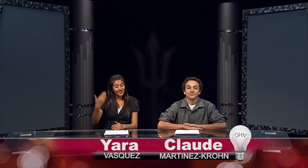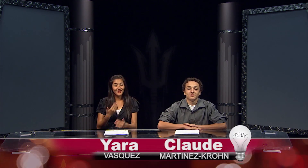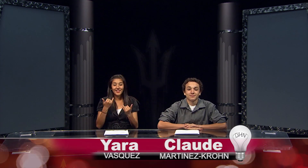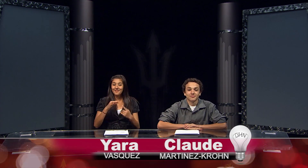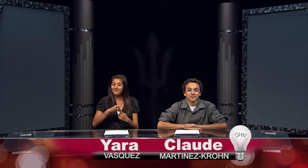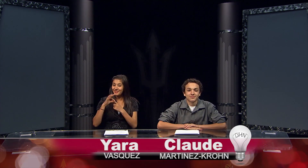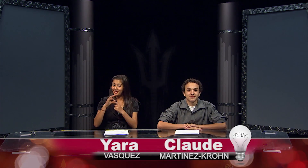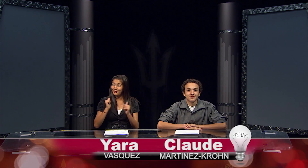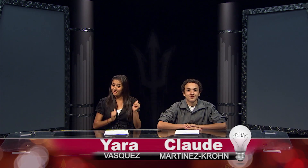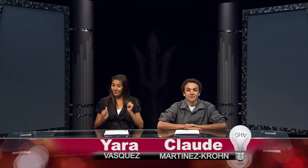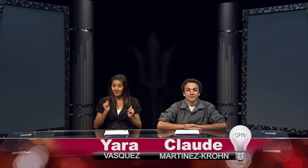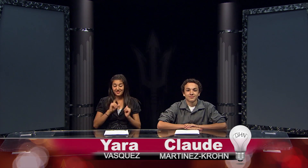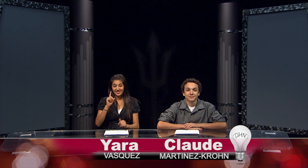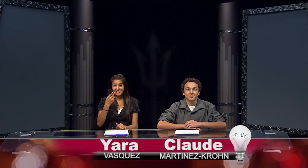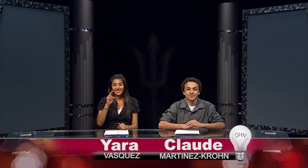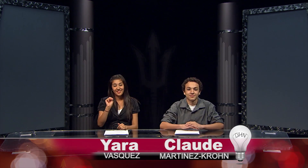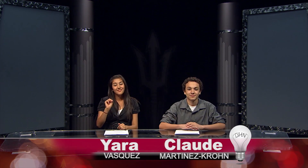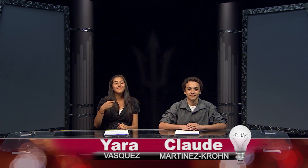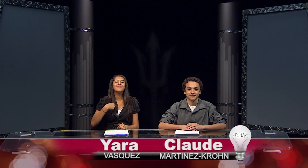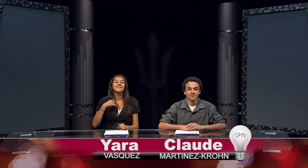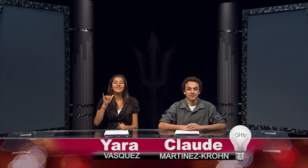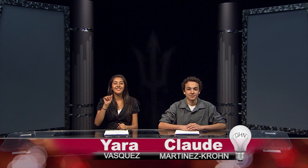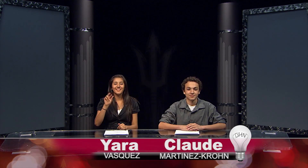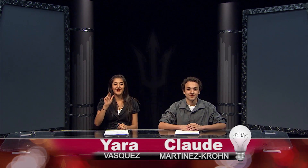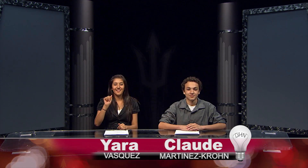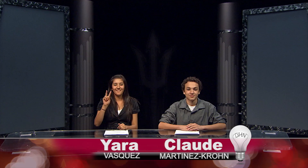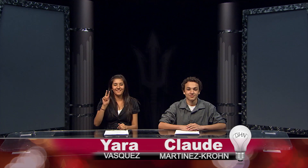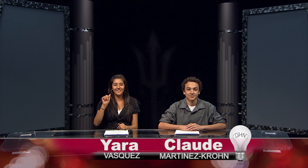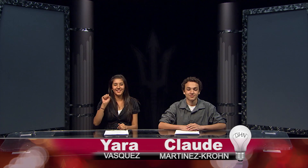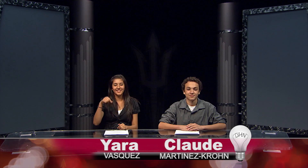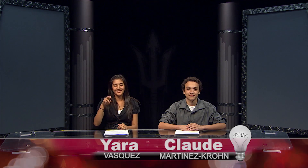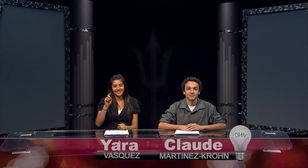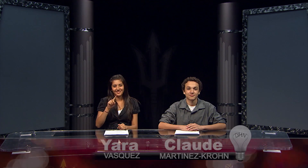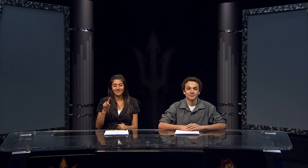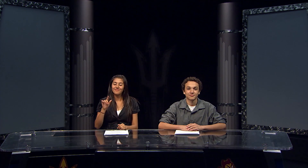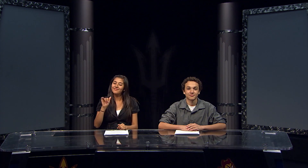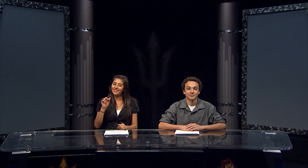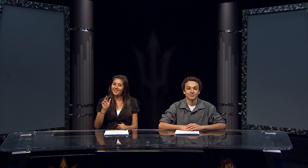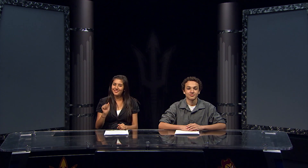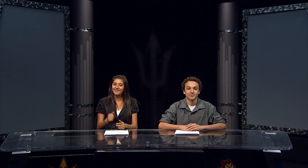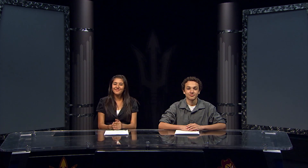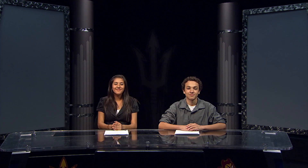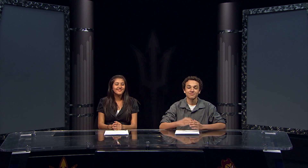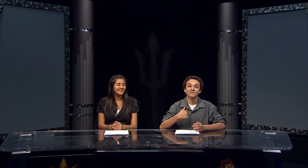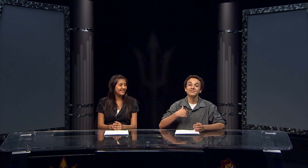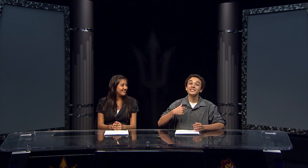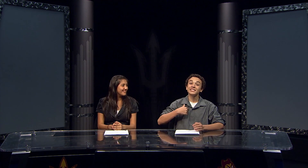WELCOME TO A SPECIAL ADDITION OF DHN. I'M YARA VASQUEZ